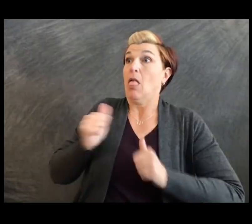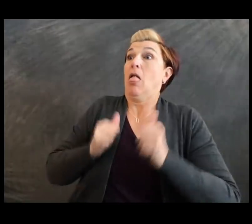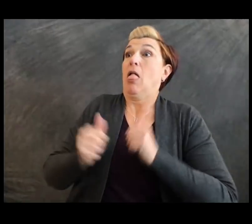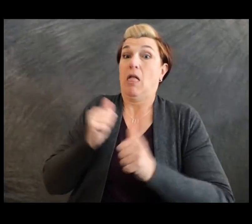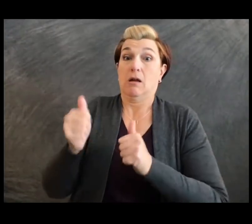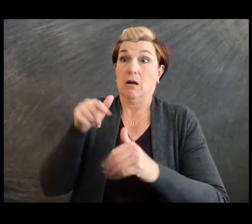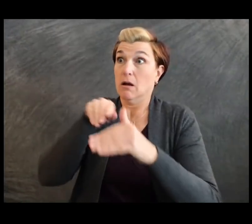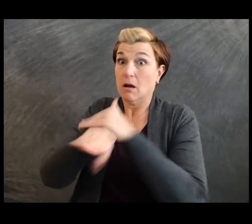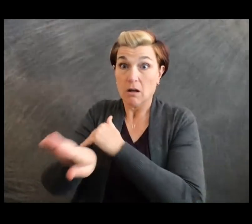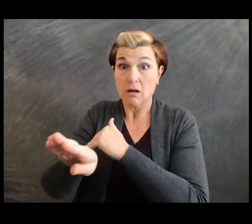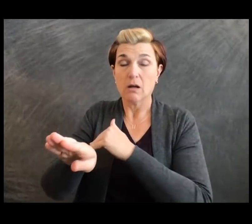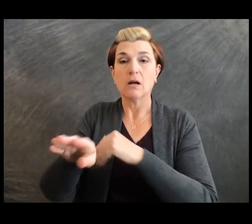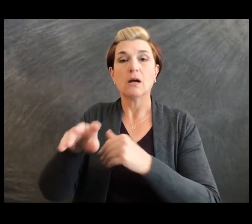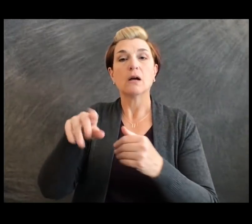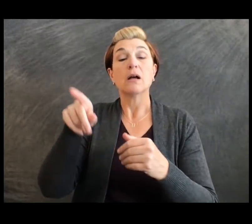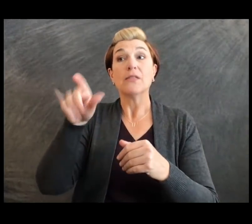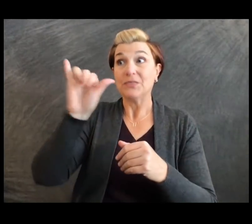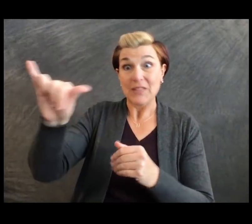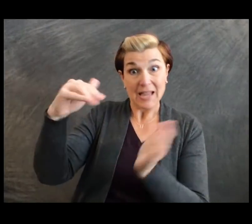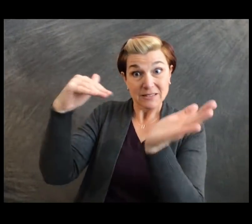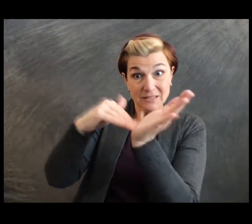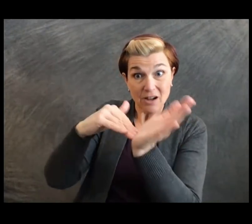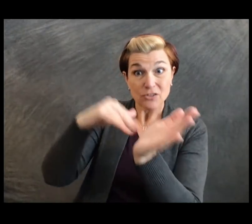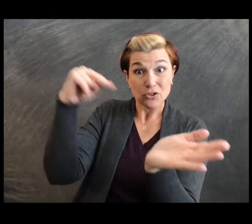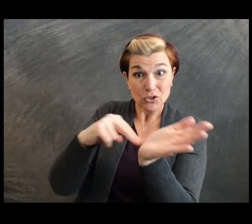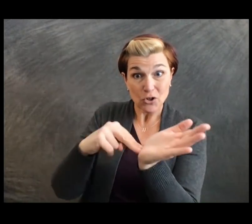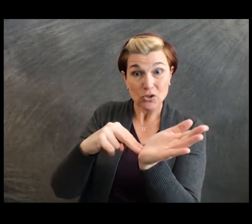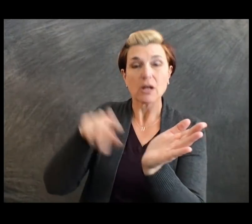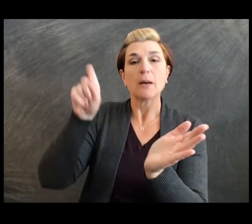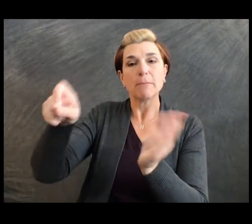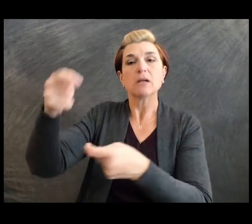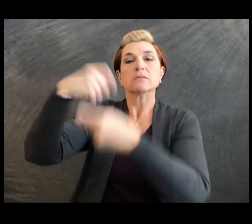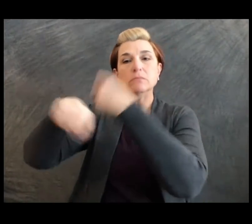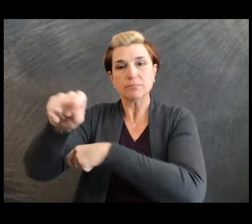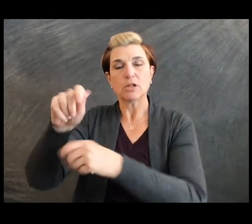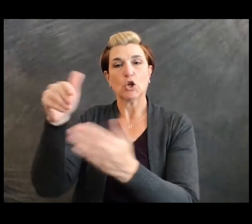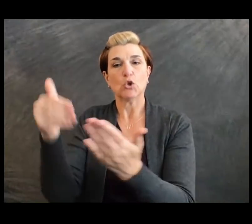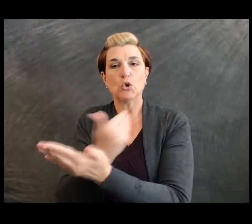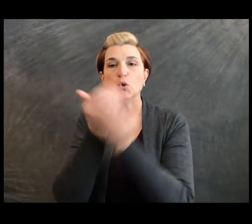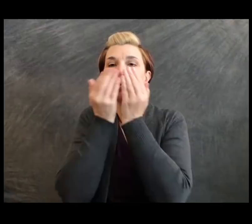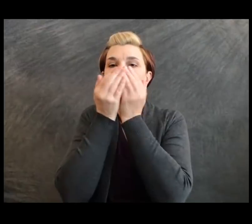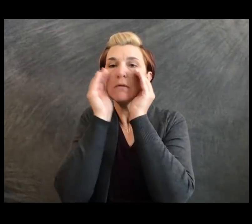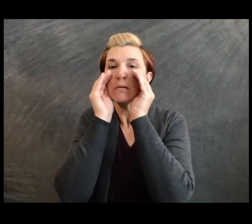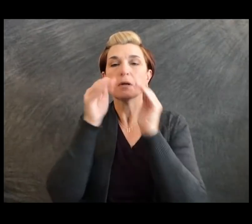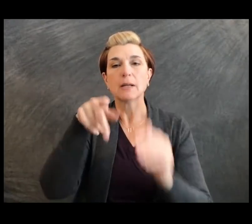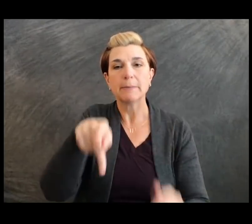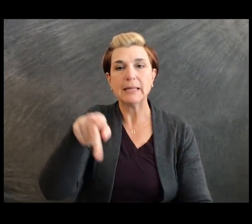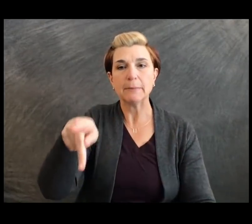equipment masks and gowns those are high priority for the healthcare workers who